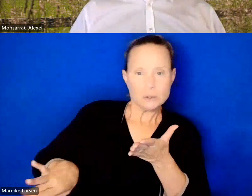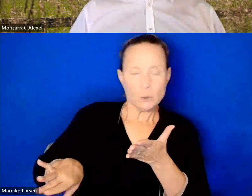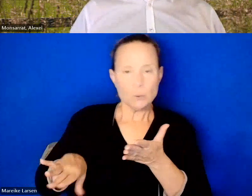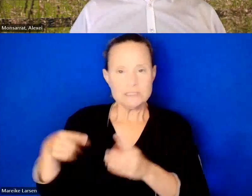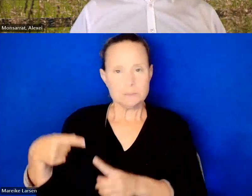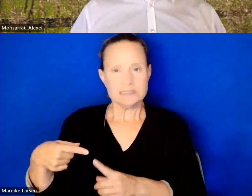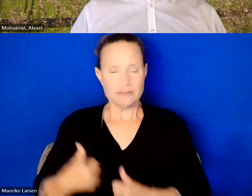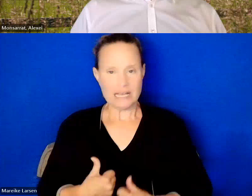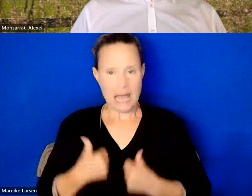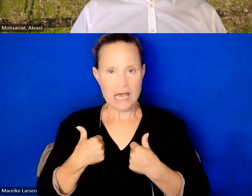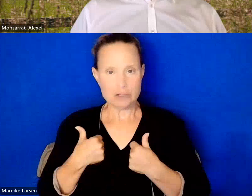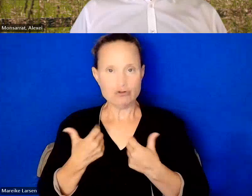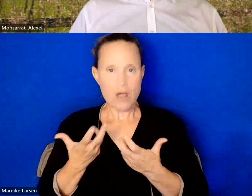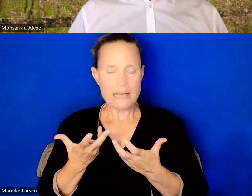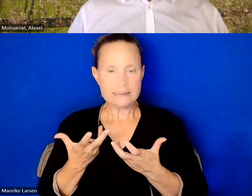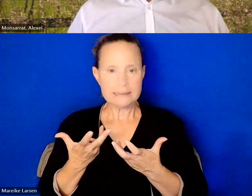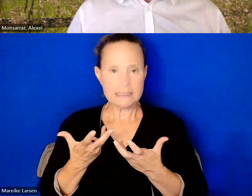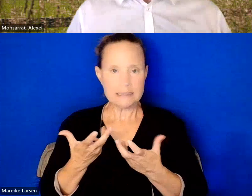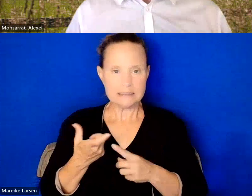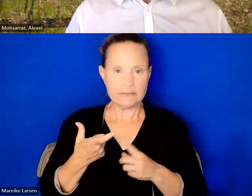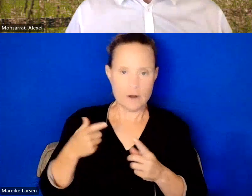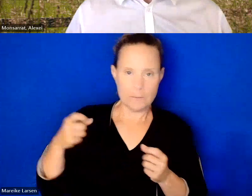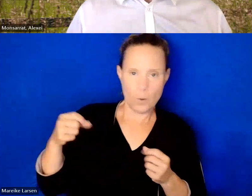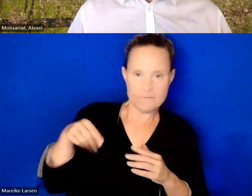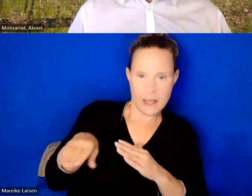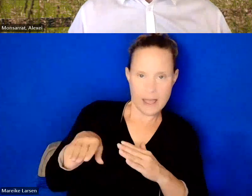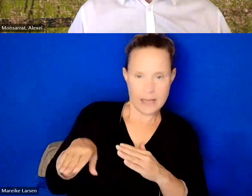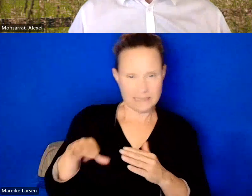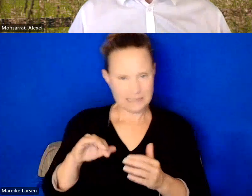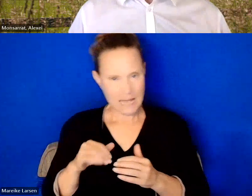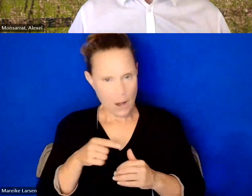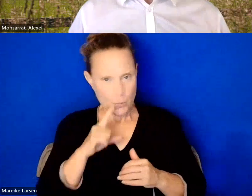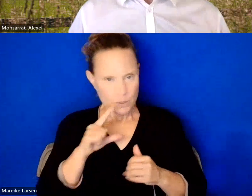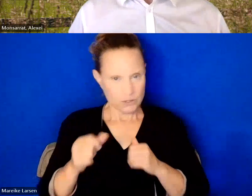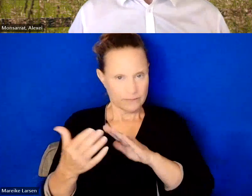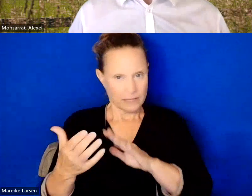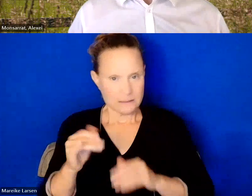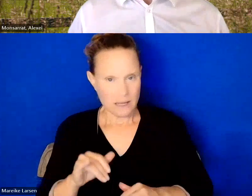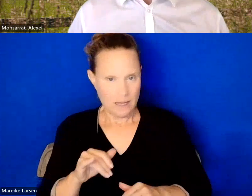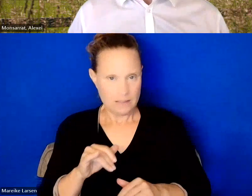How are you going to deal with that? To try to get to 100%?